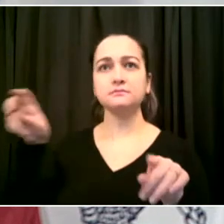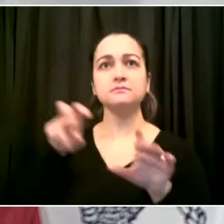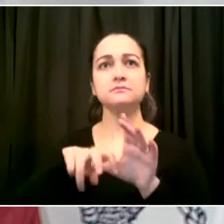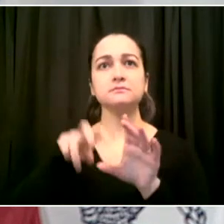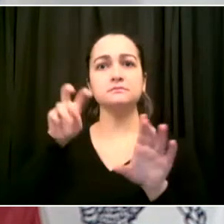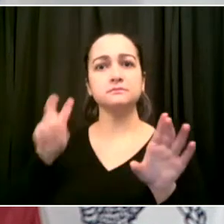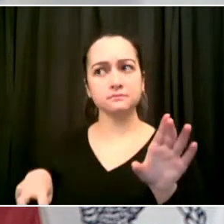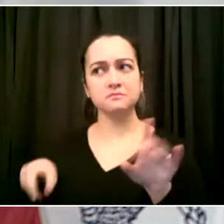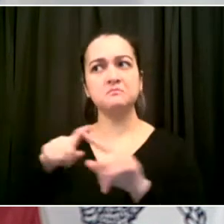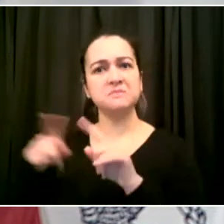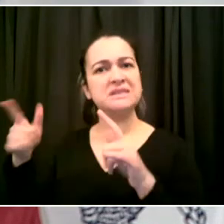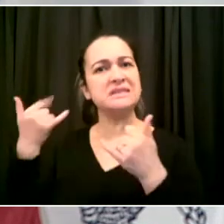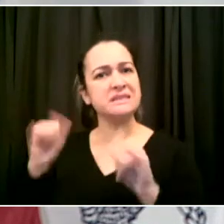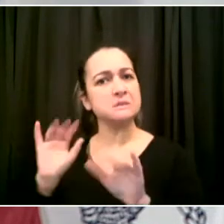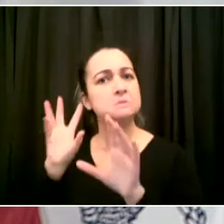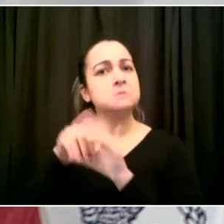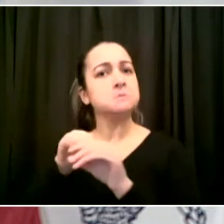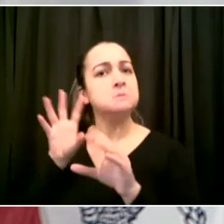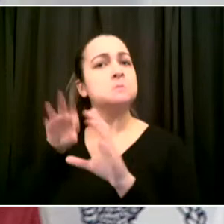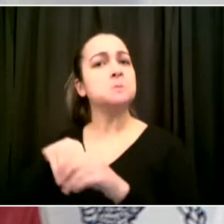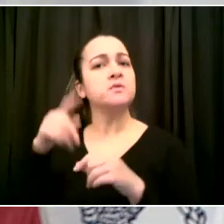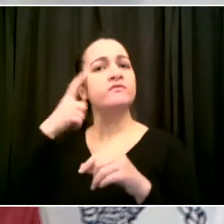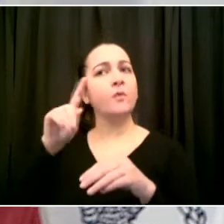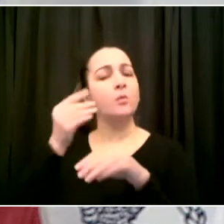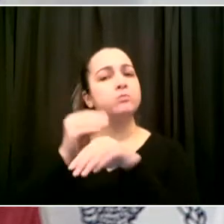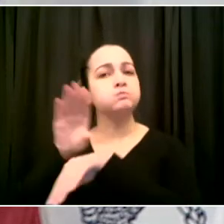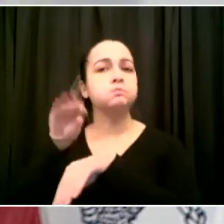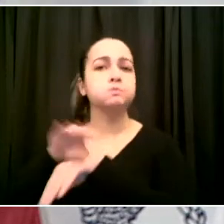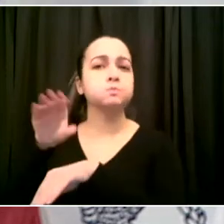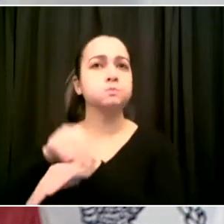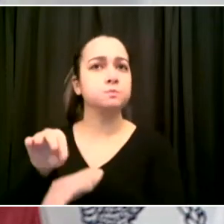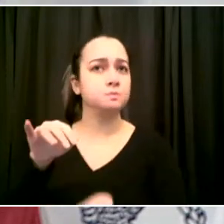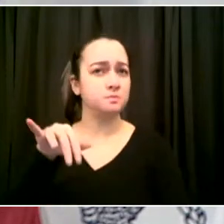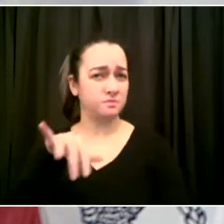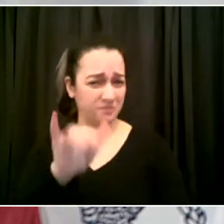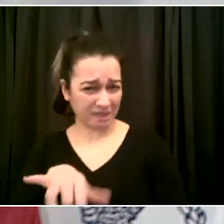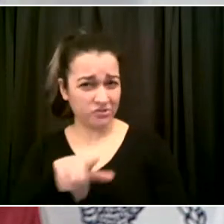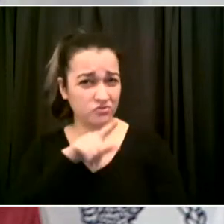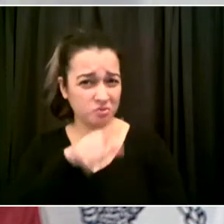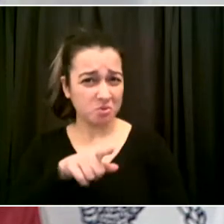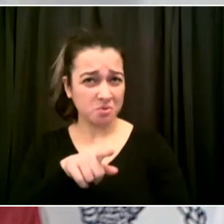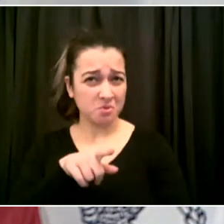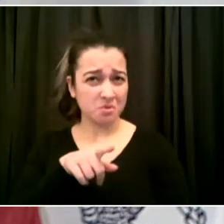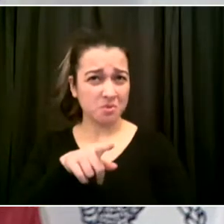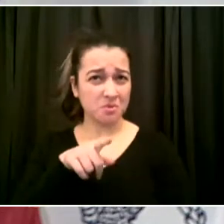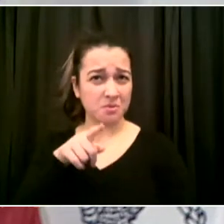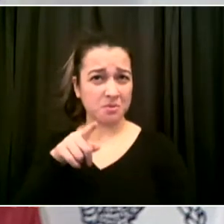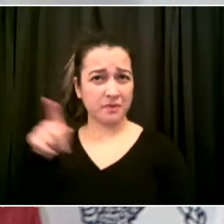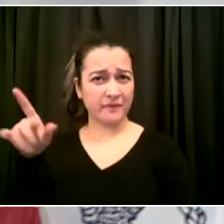REMAIN IN AN ADVISORY ROLE. IS THAT ACCURATE AND IF IT IS,